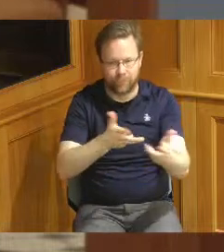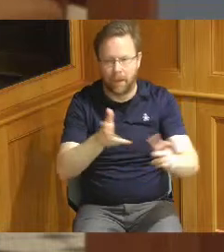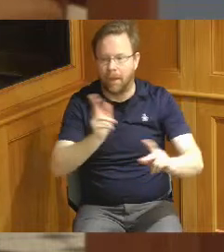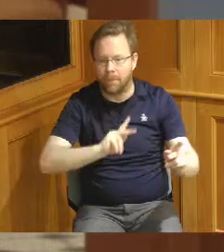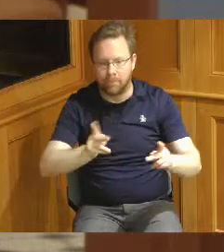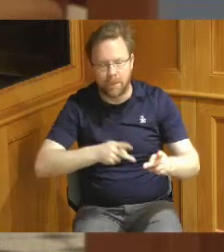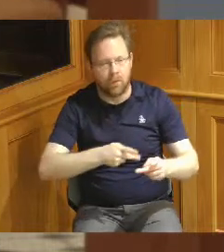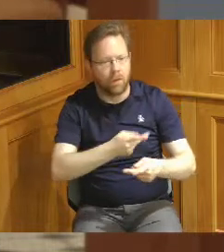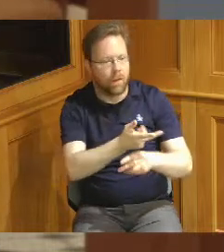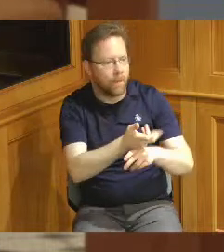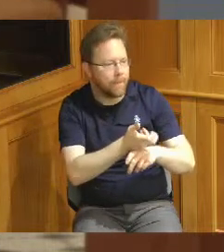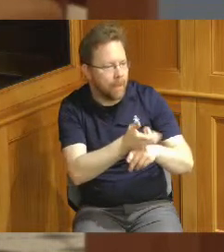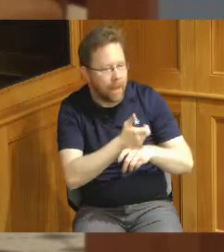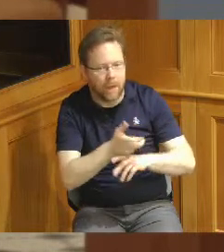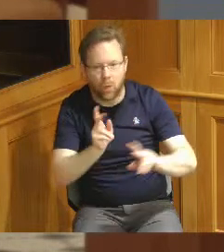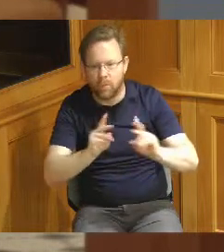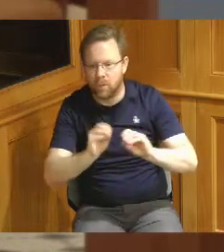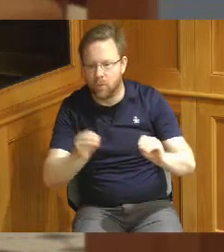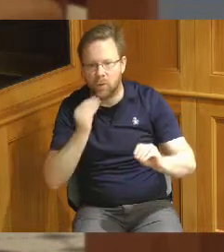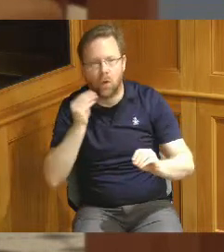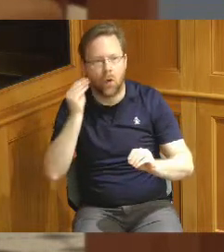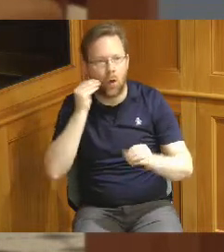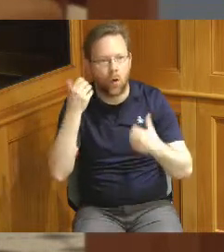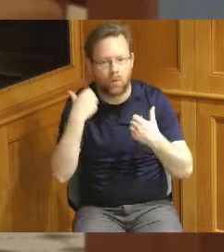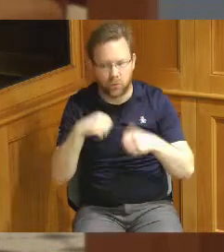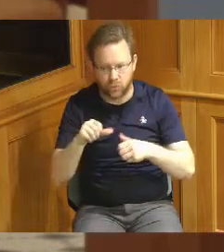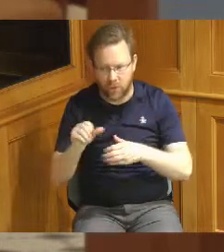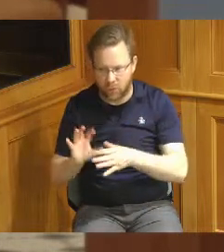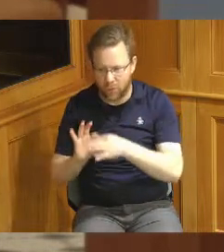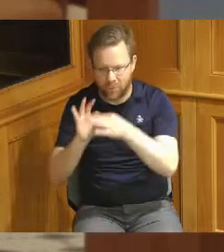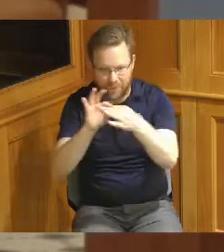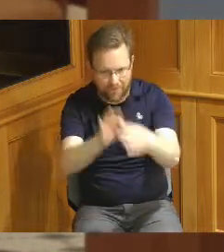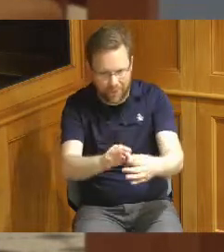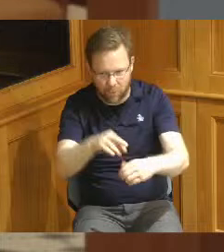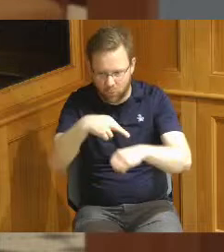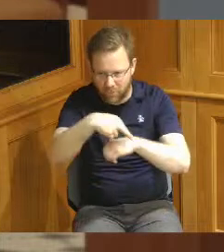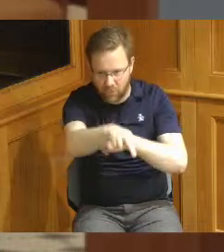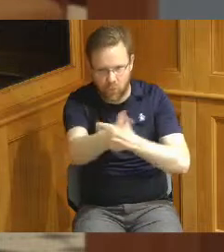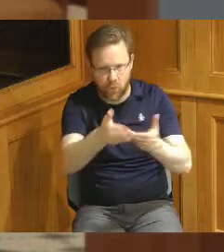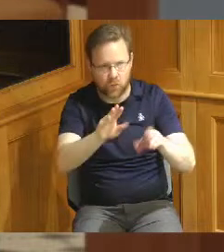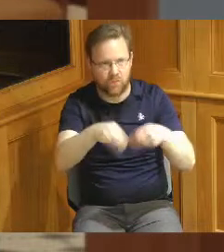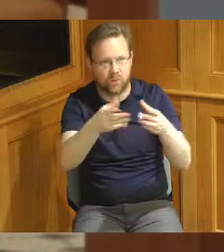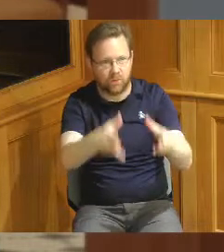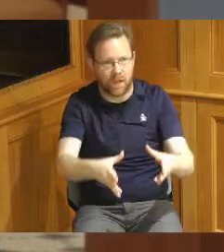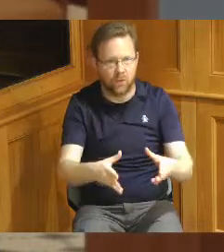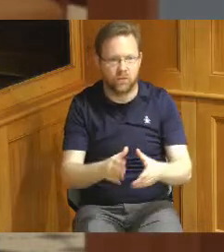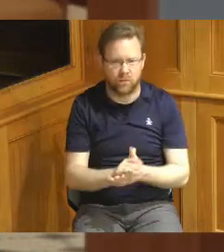between Job and Family Services and Universal Work and Power LLC this is for transportation services